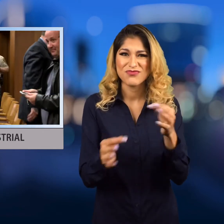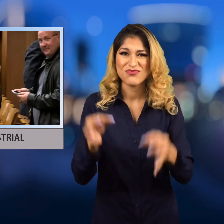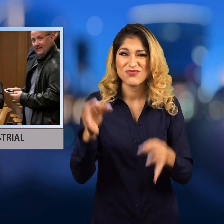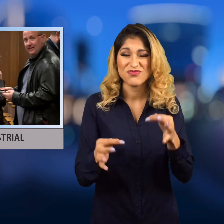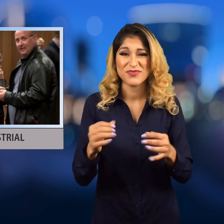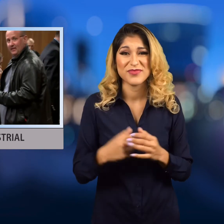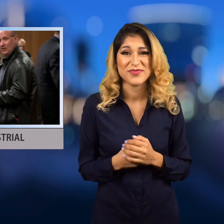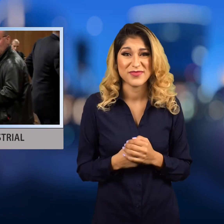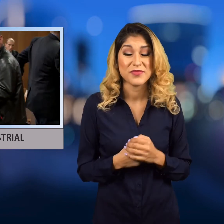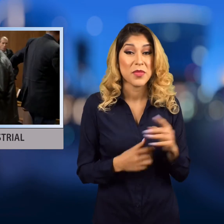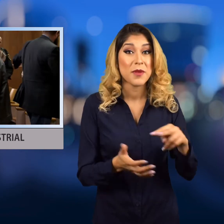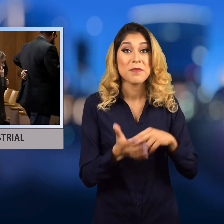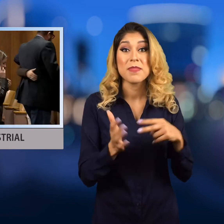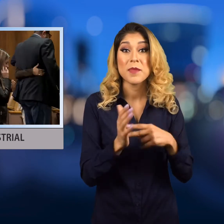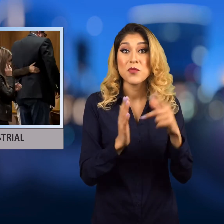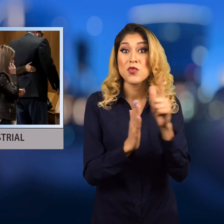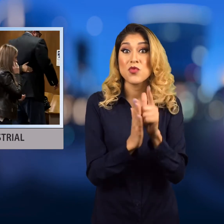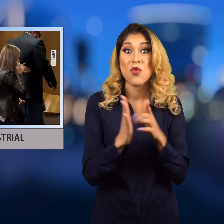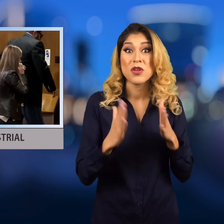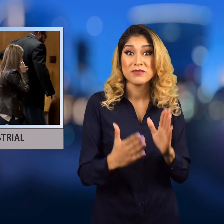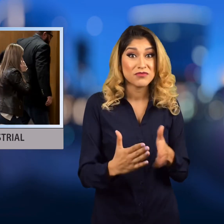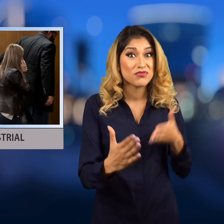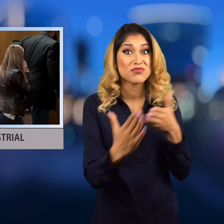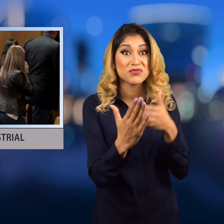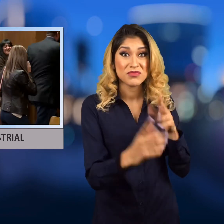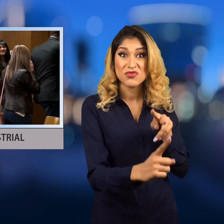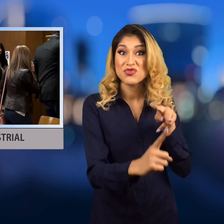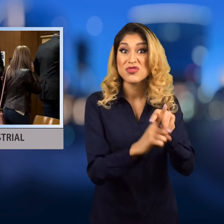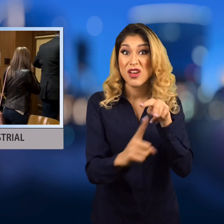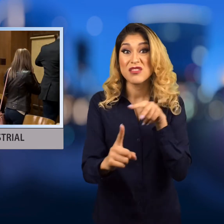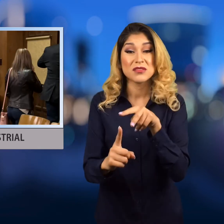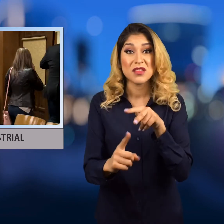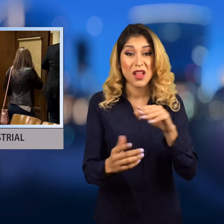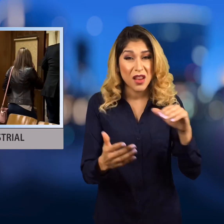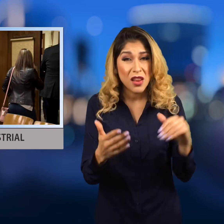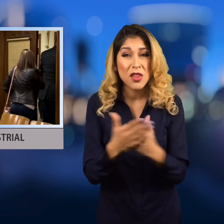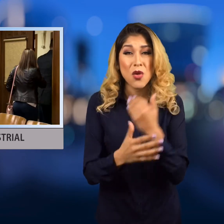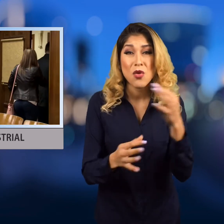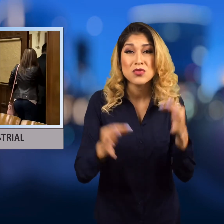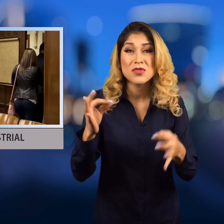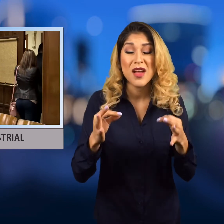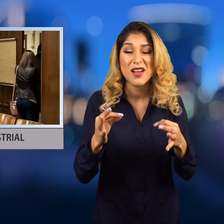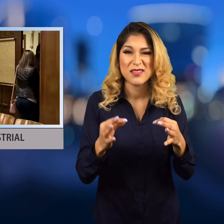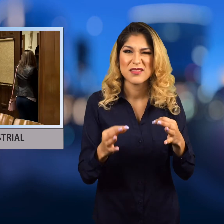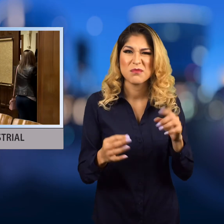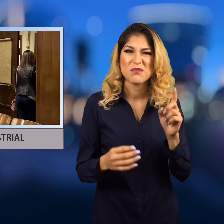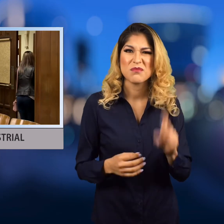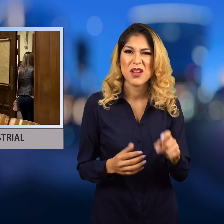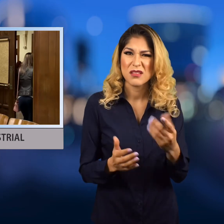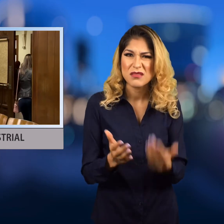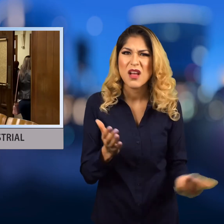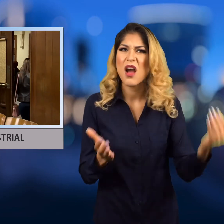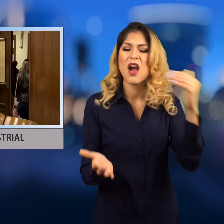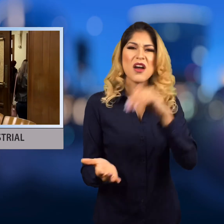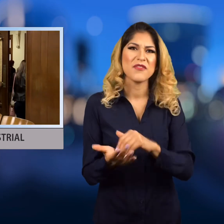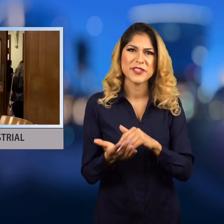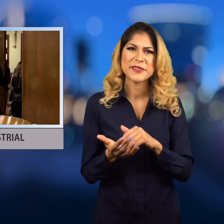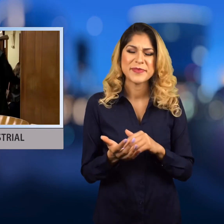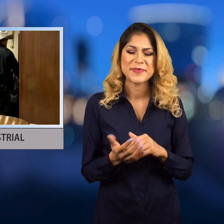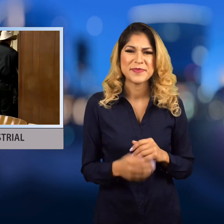will have to start over again with a new trial.